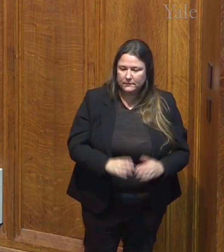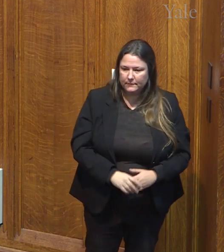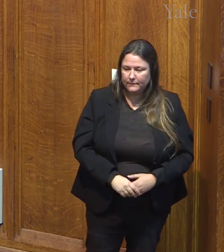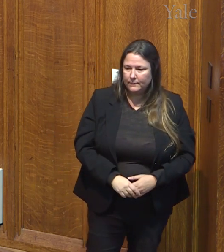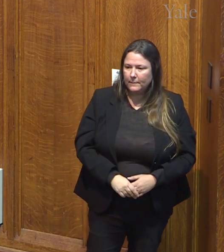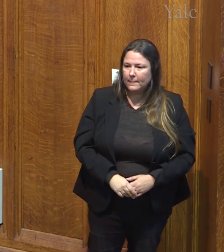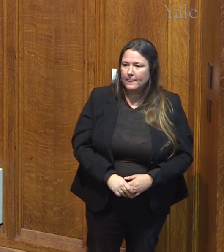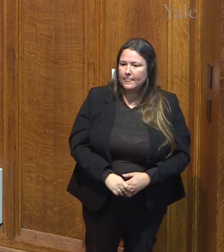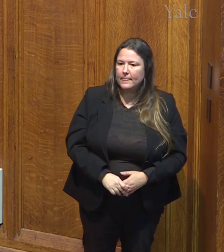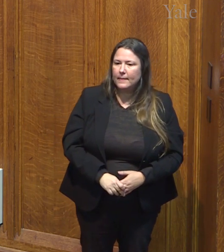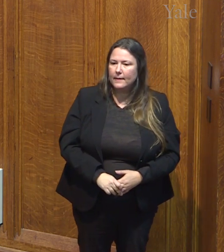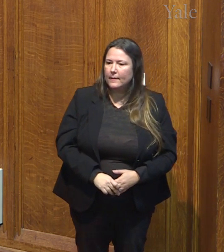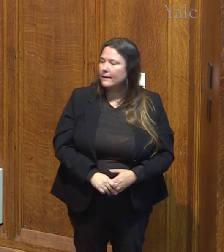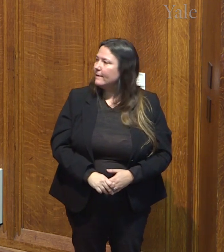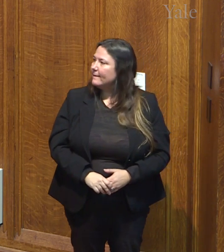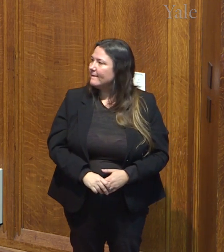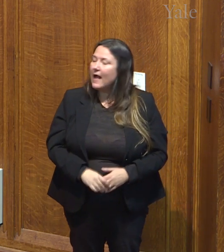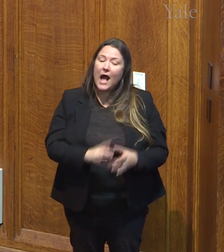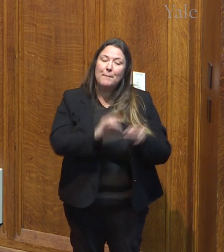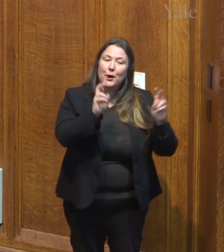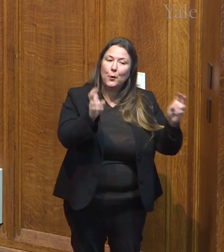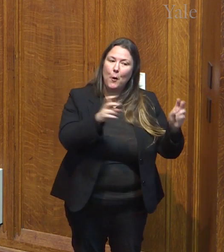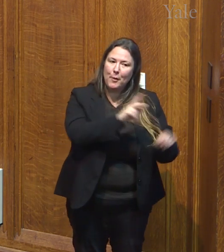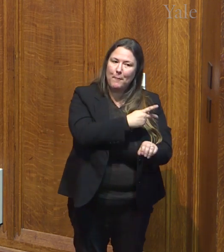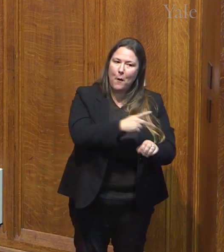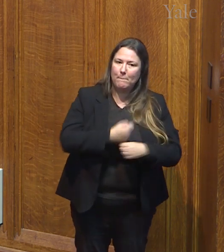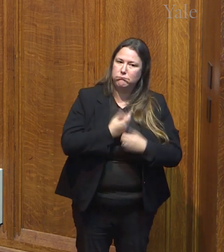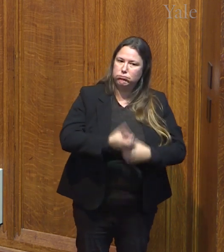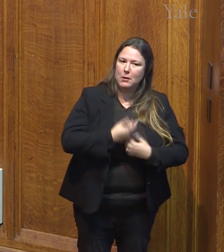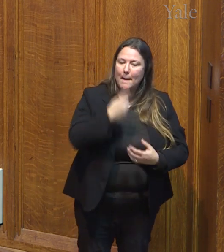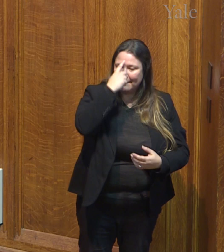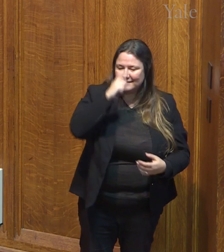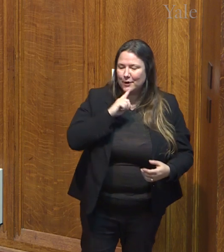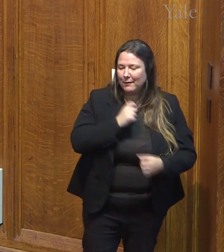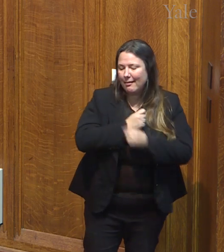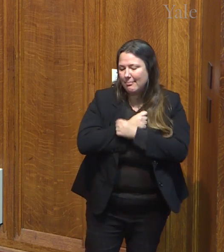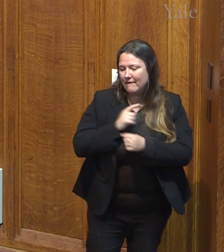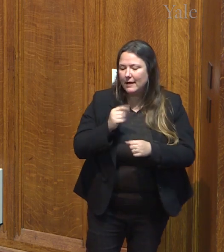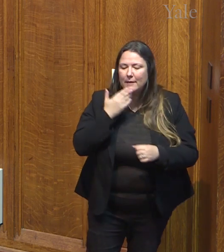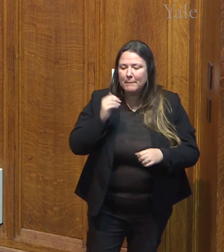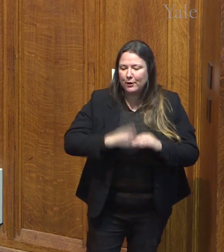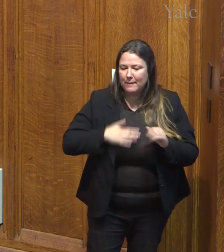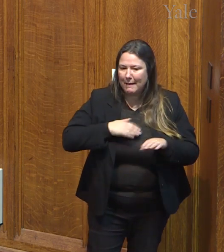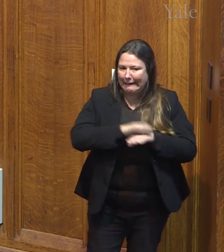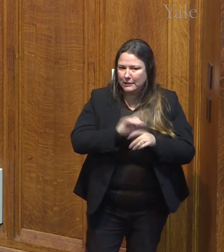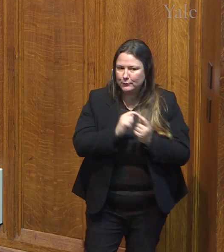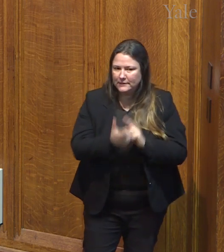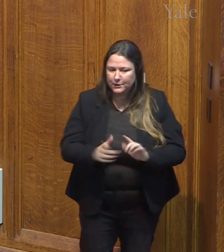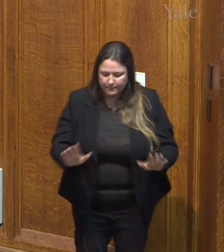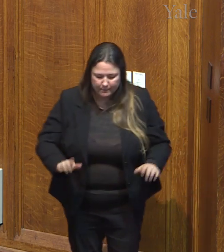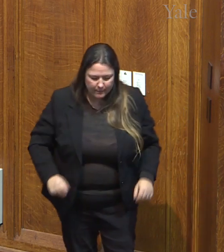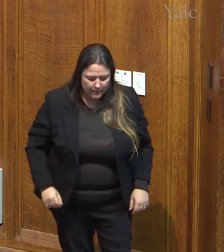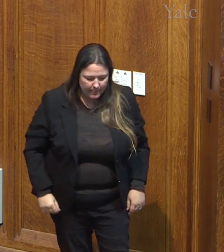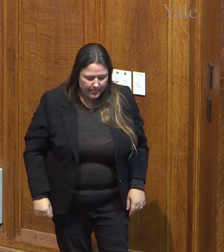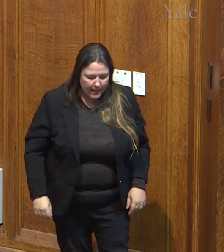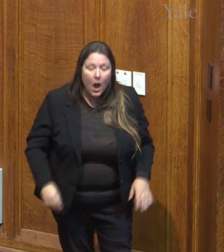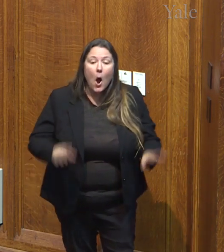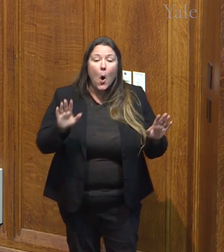I'll quote this poem because I love it. It's much better than my English translation but here goes. As background, the Phoenician alphabet,